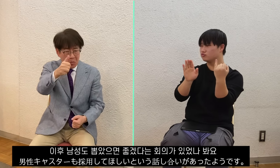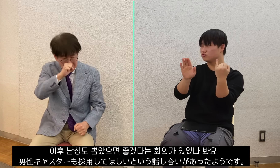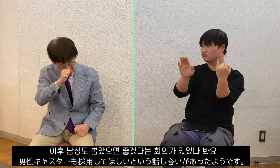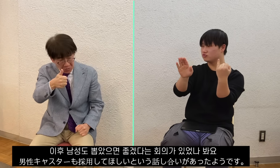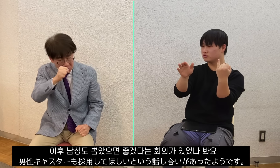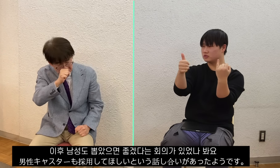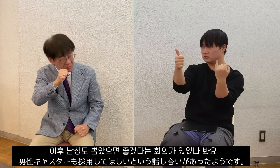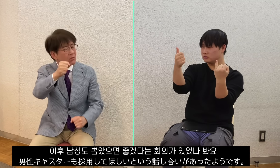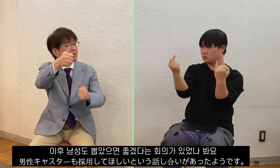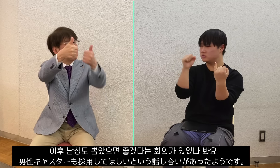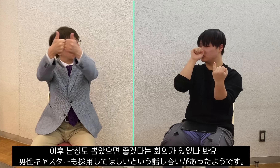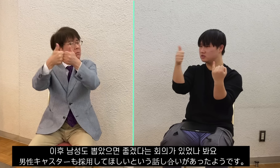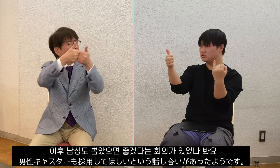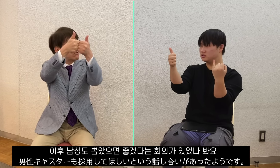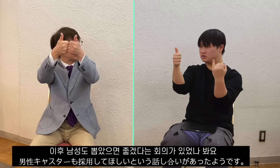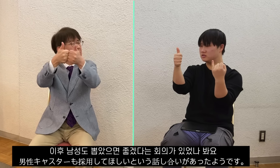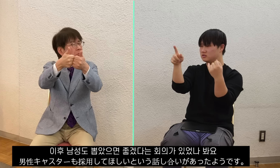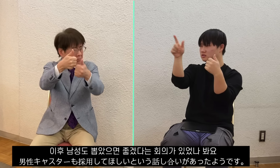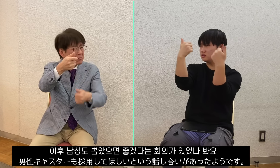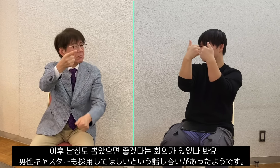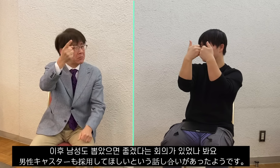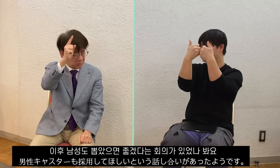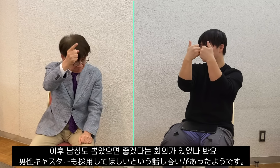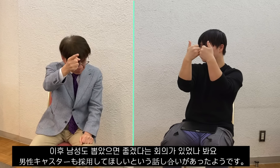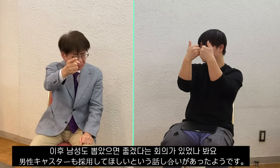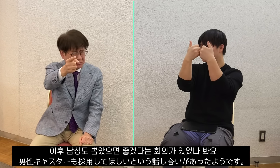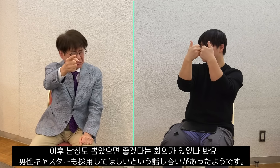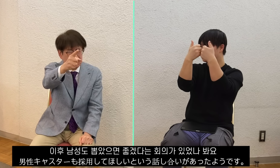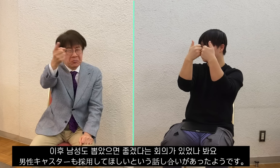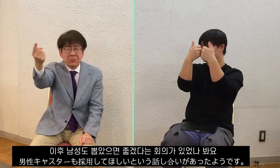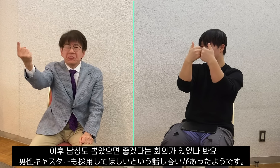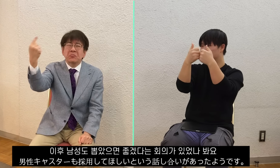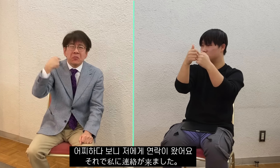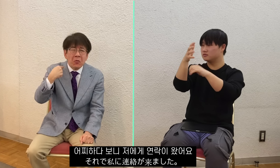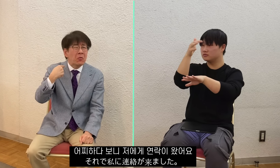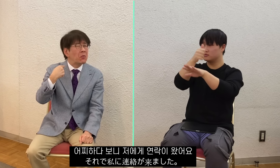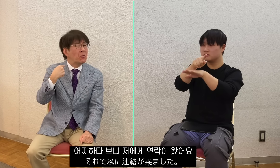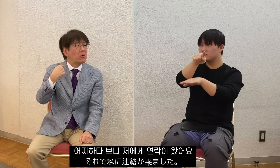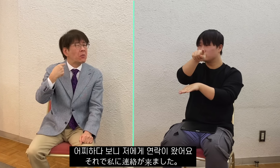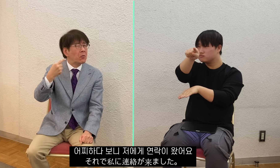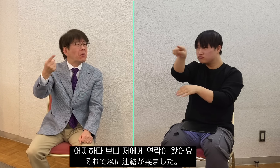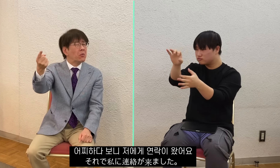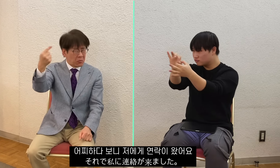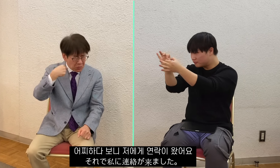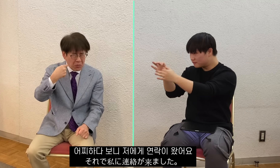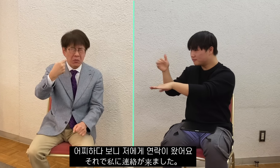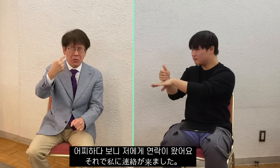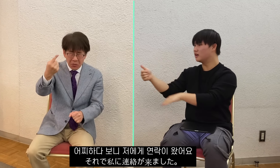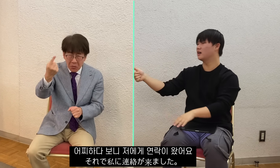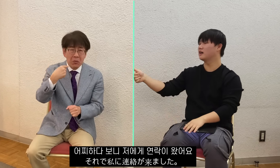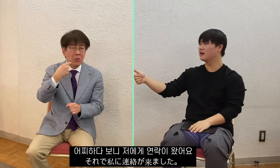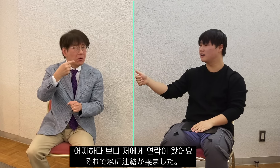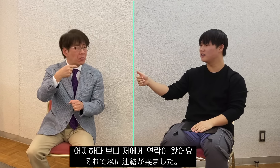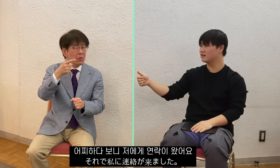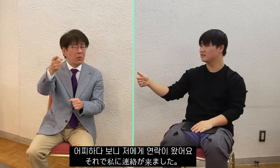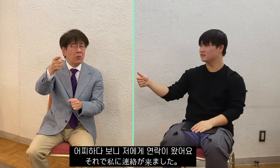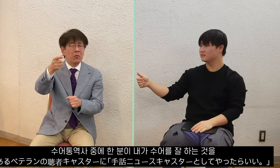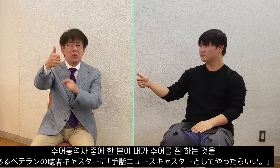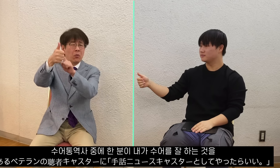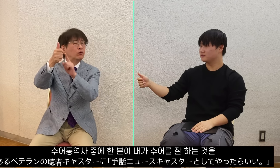and there must have been a meeting saying it would be good to hire men as well. Somehow, I got a call.